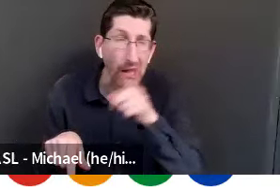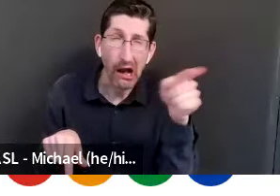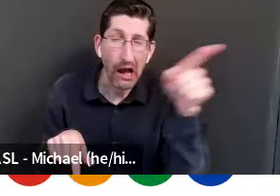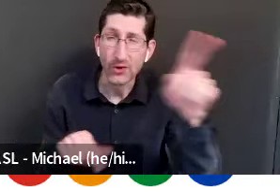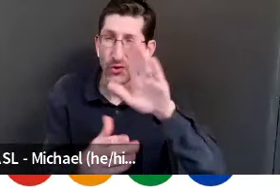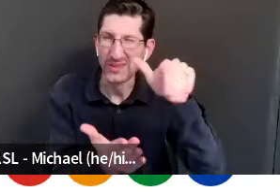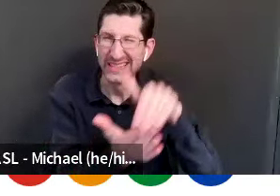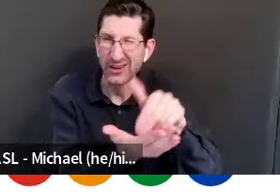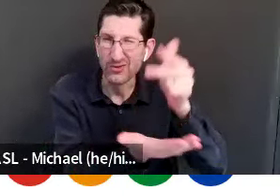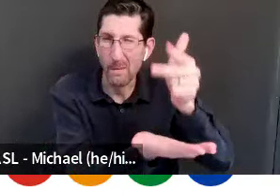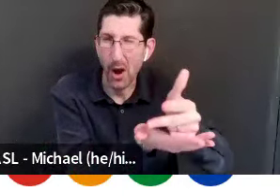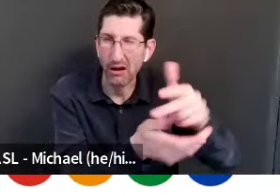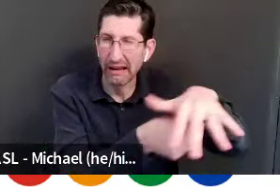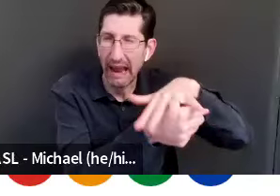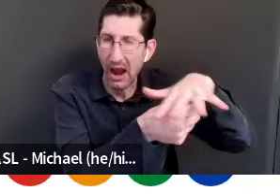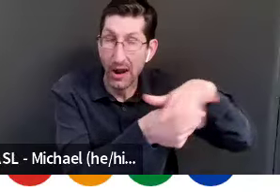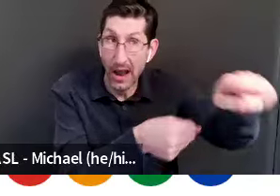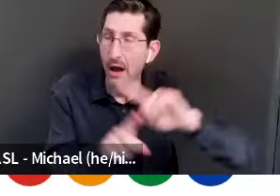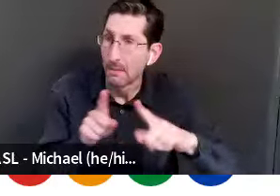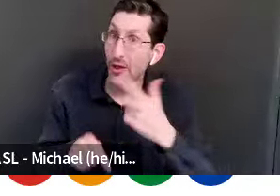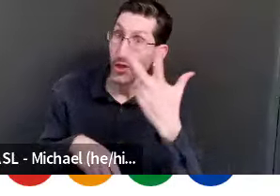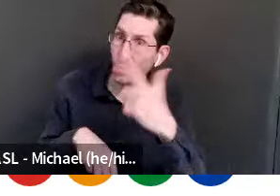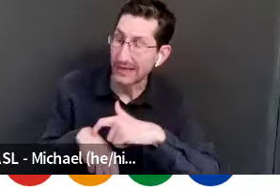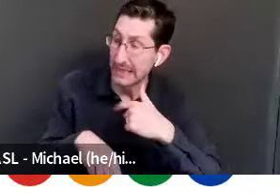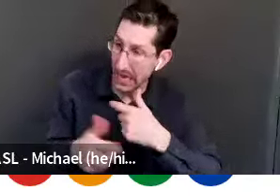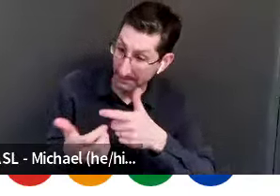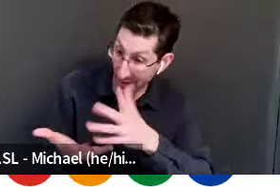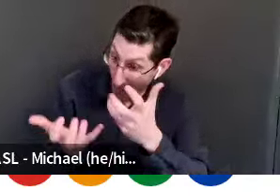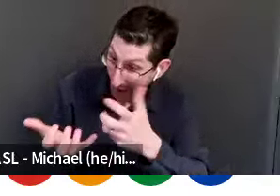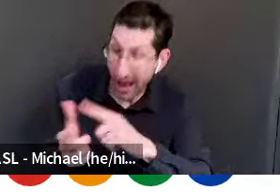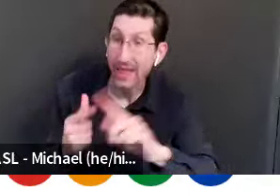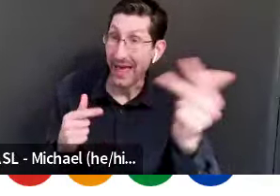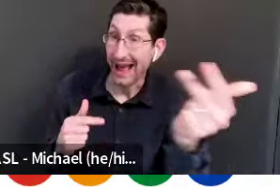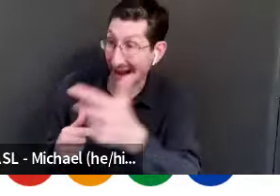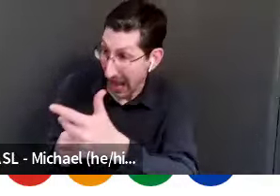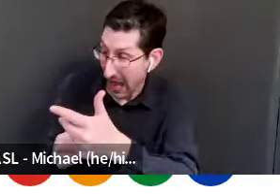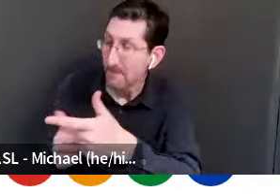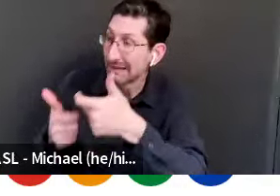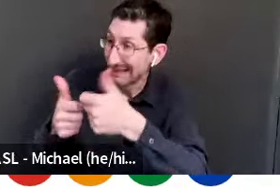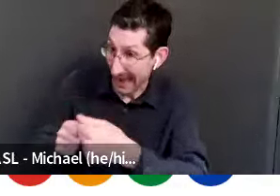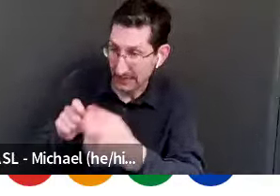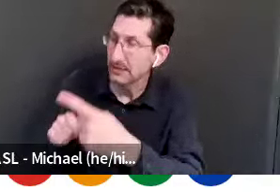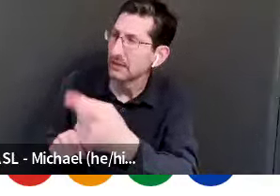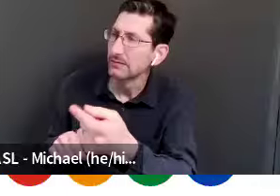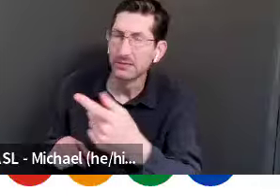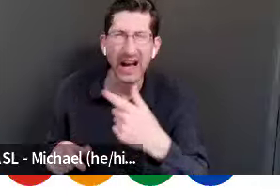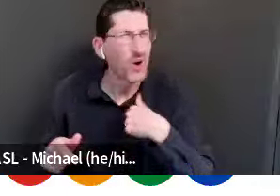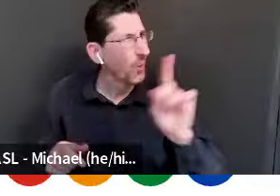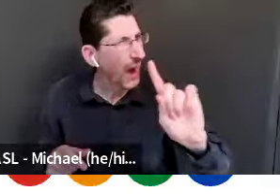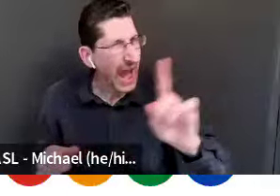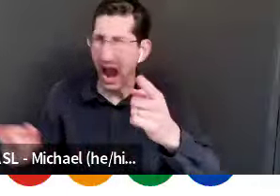PARKING OR SOMEWHERE ELSE. IT TOOK THREE TRIES TO ACTUALLY GET AN UBER DRIVER TO GET THERE. THEY WOULD COME.